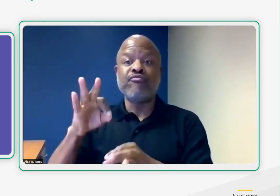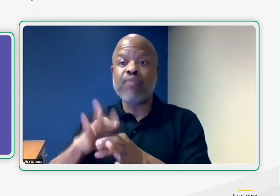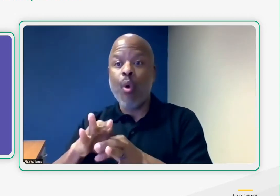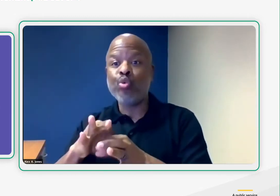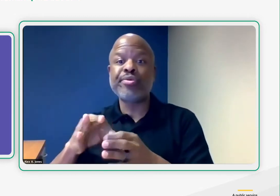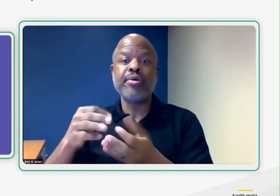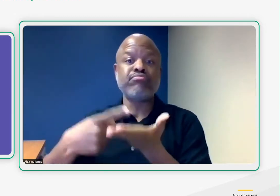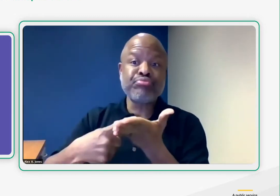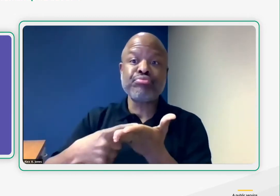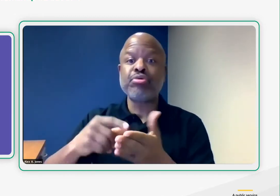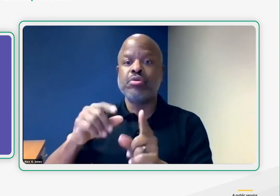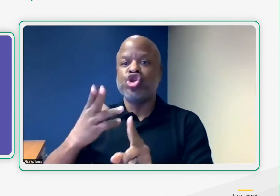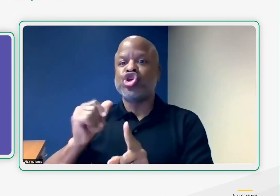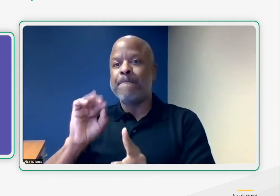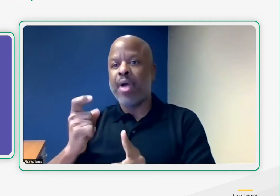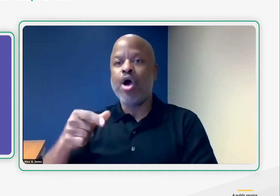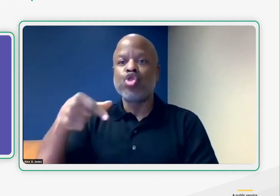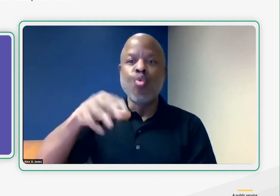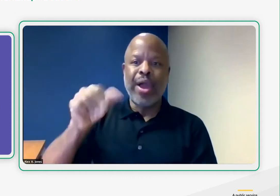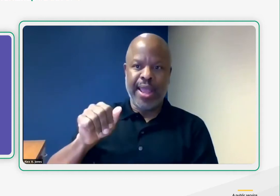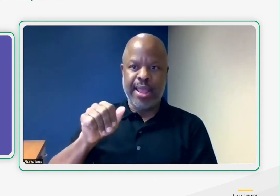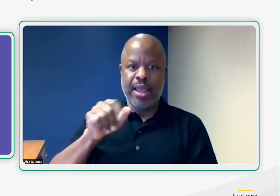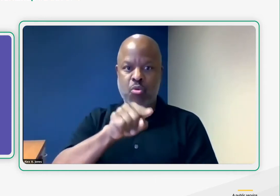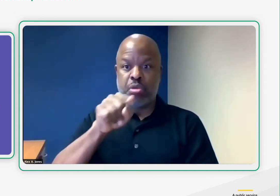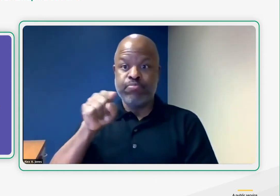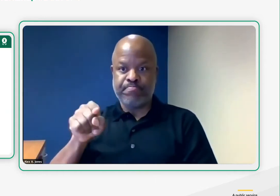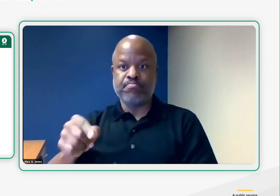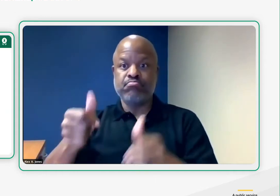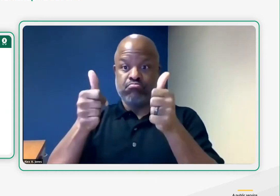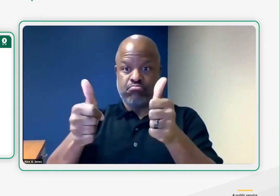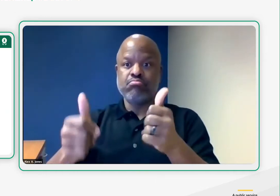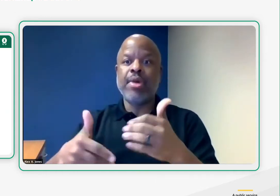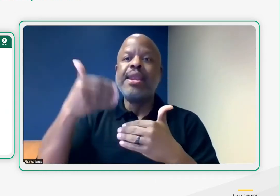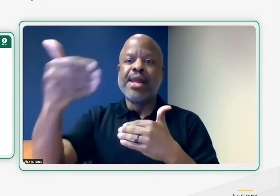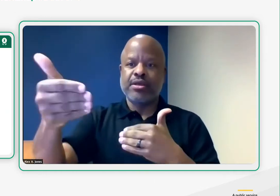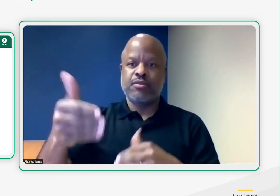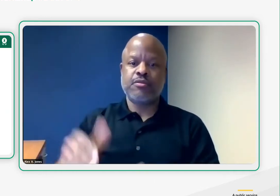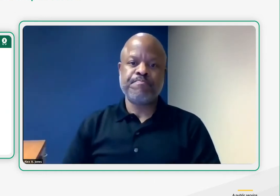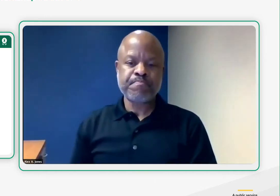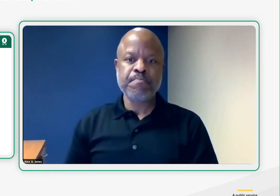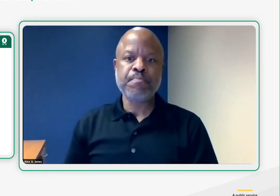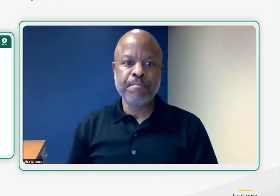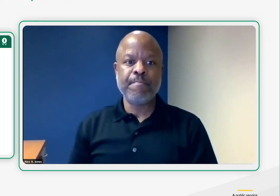And we just want to have a lively discussion here through our chat box. Next slide, please.